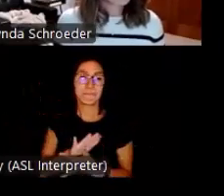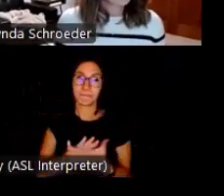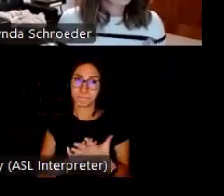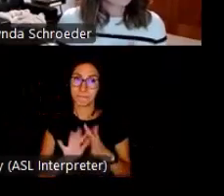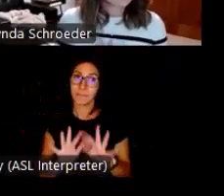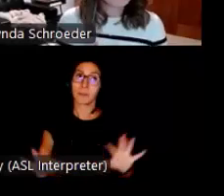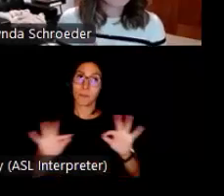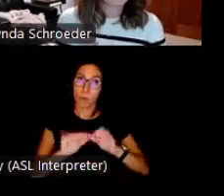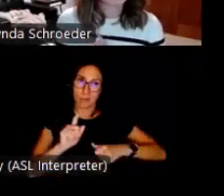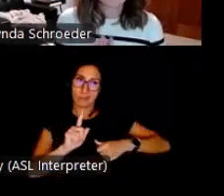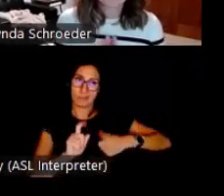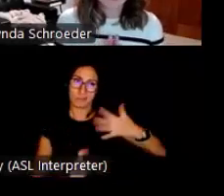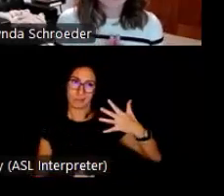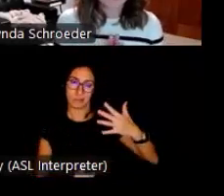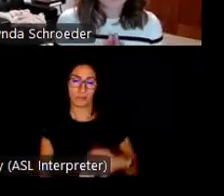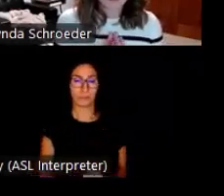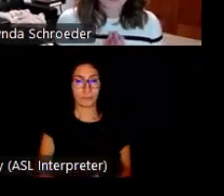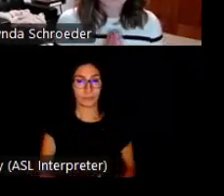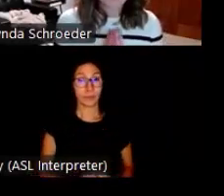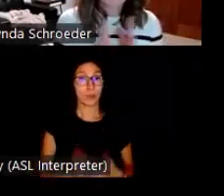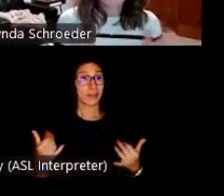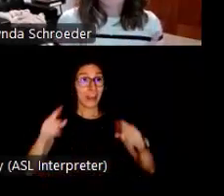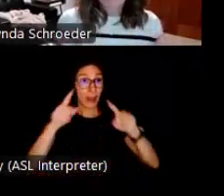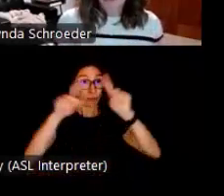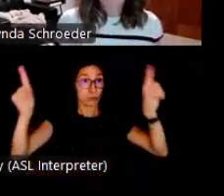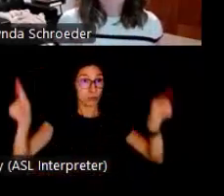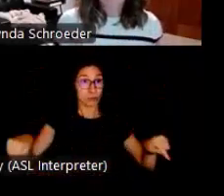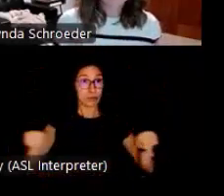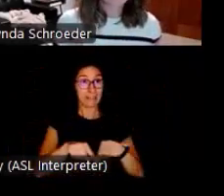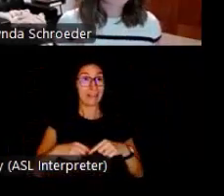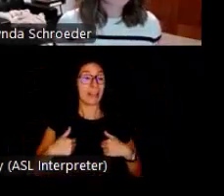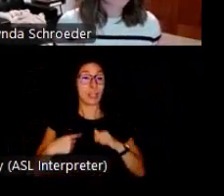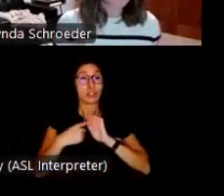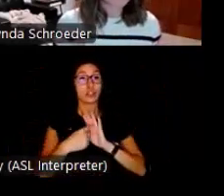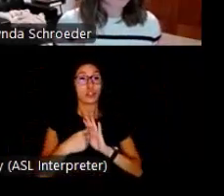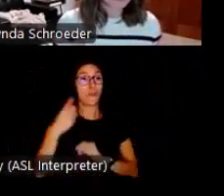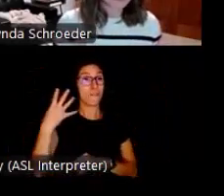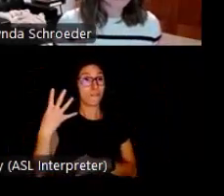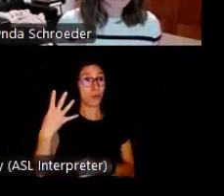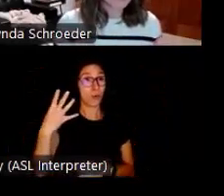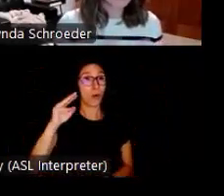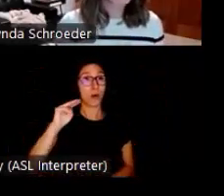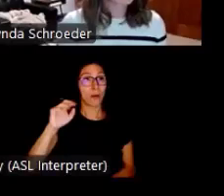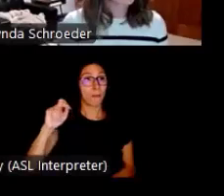So on my screen right now, there are four maps of the United States.